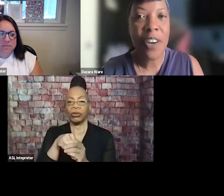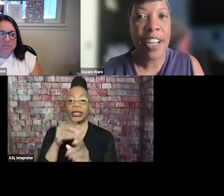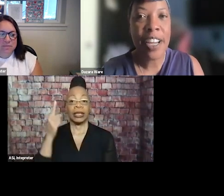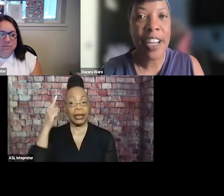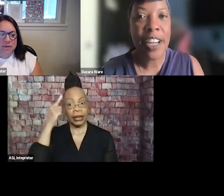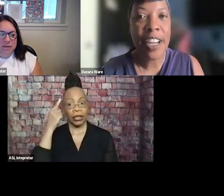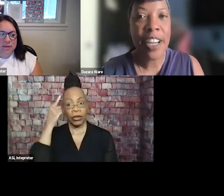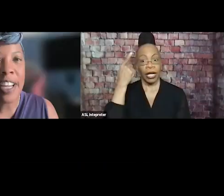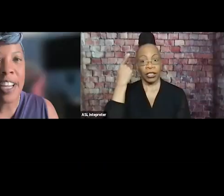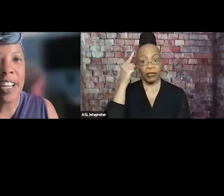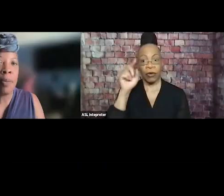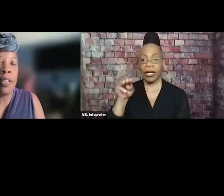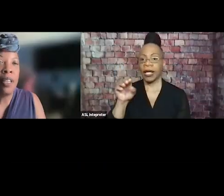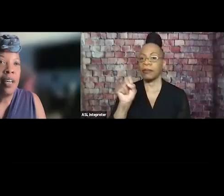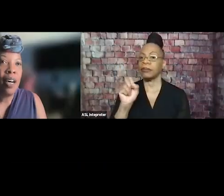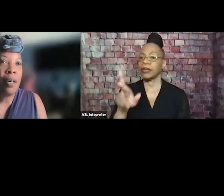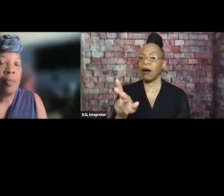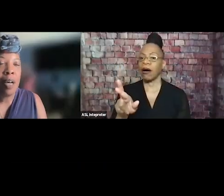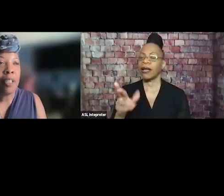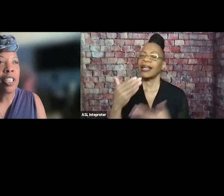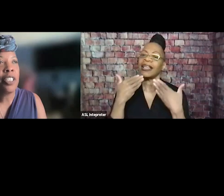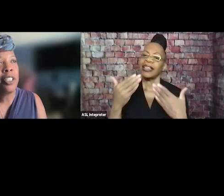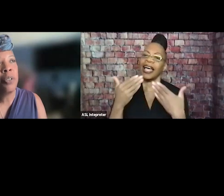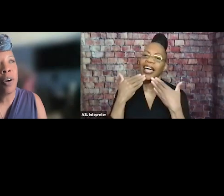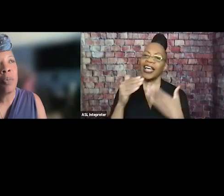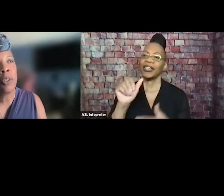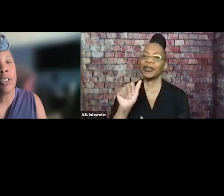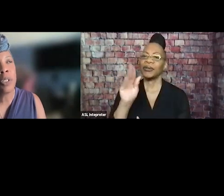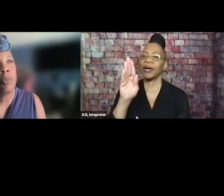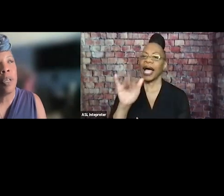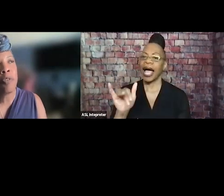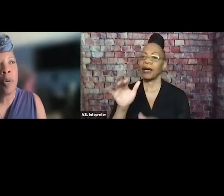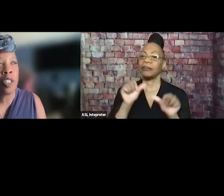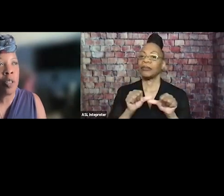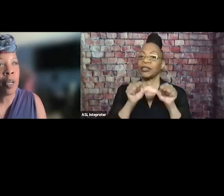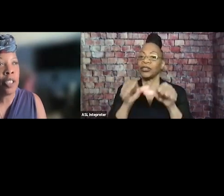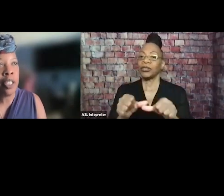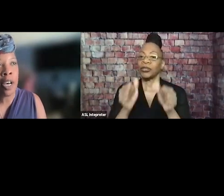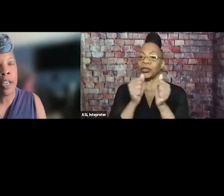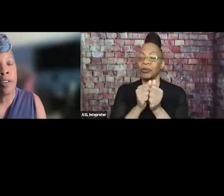All right, thank you so much, Abby. I'm gonna continue on with some information about DEI